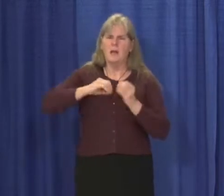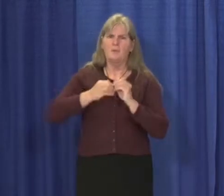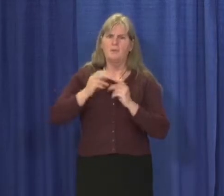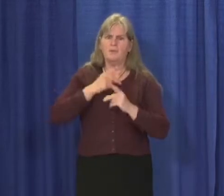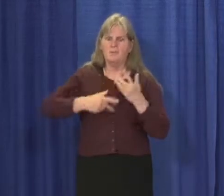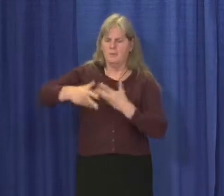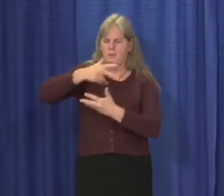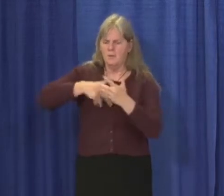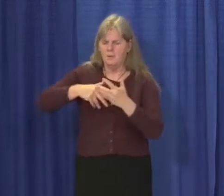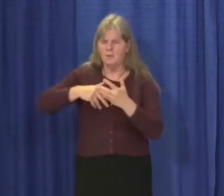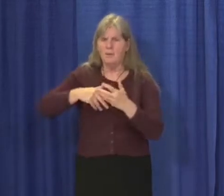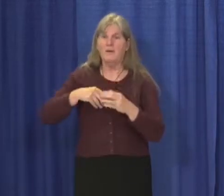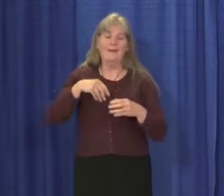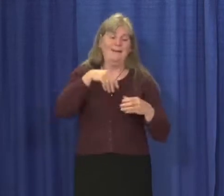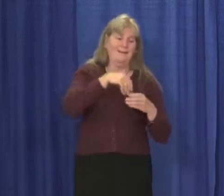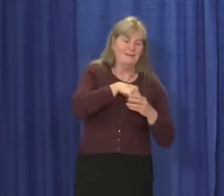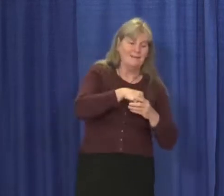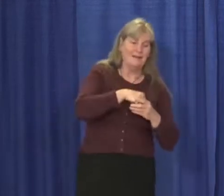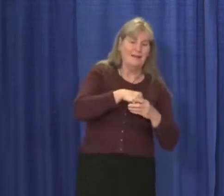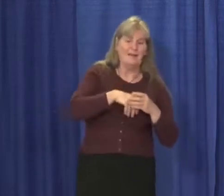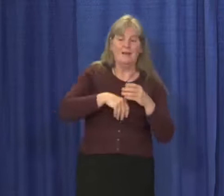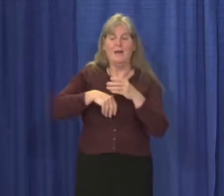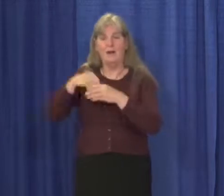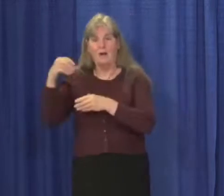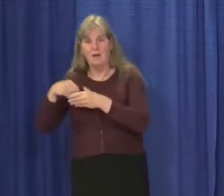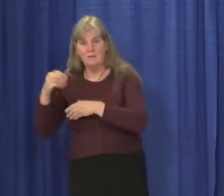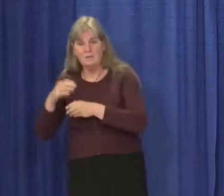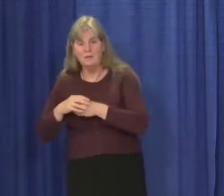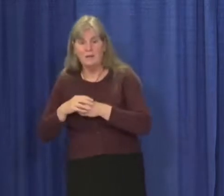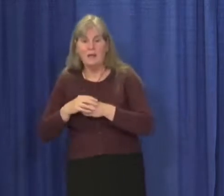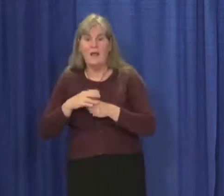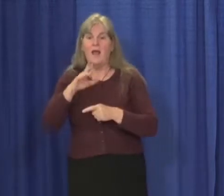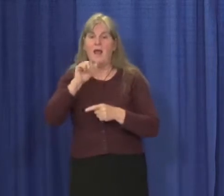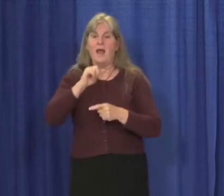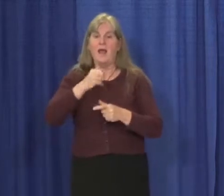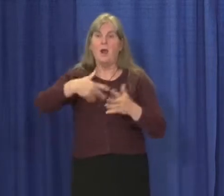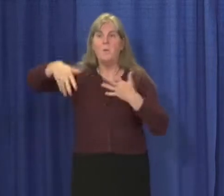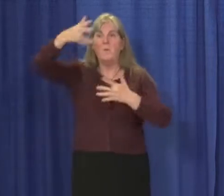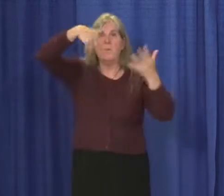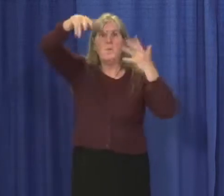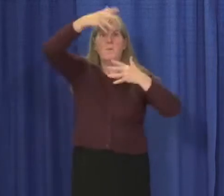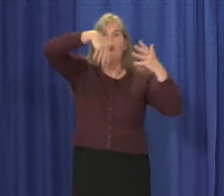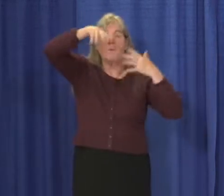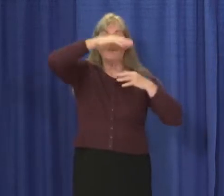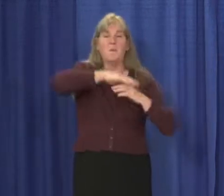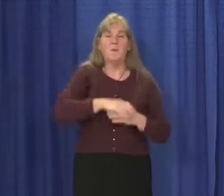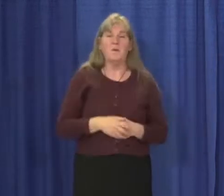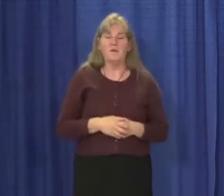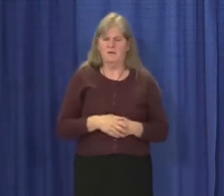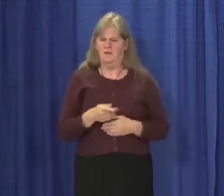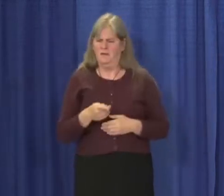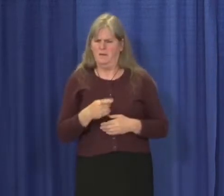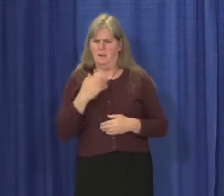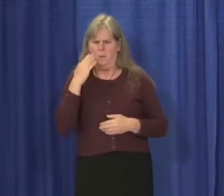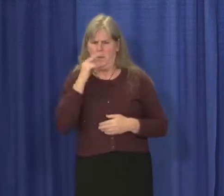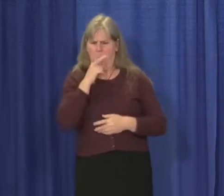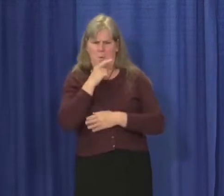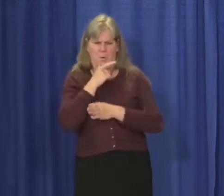gatherings weather inside or outside, how well ventilated, how familiar the context is, if